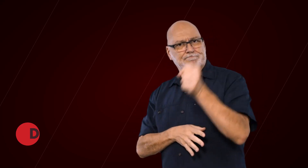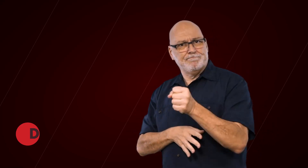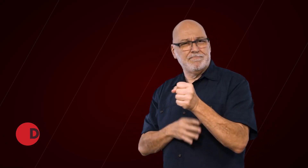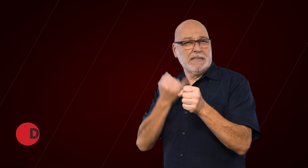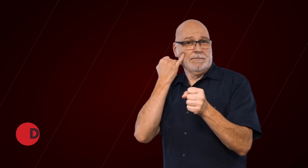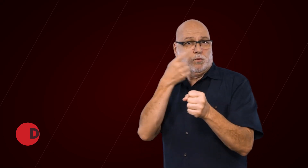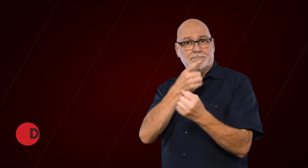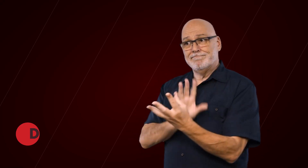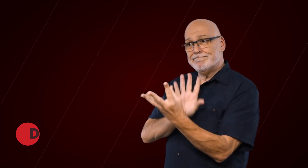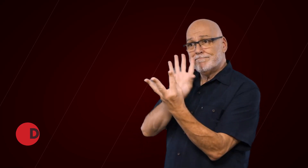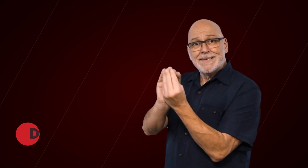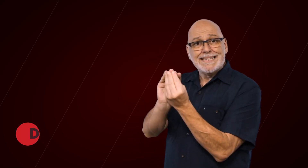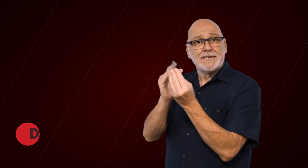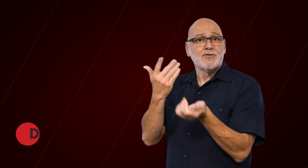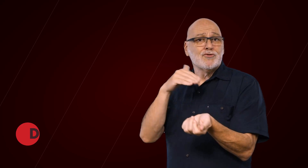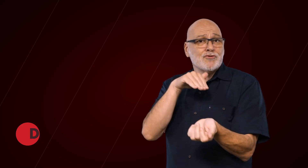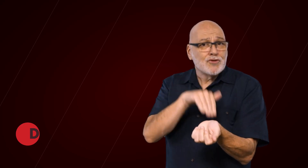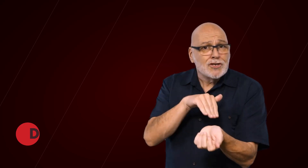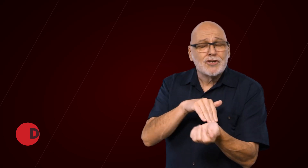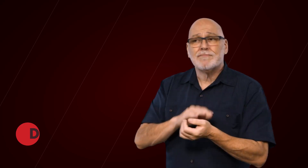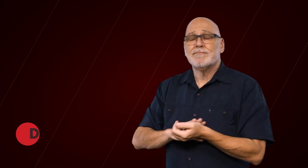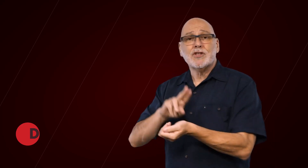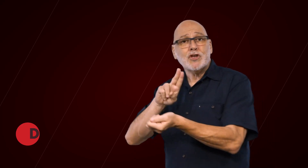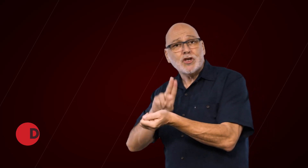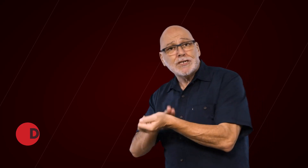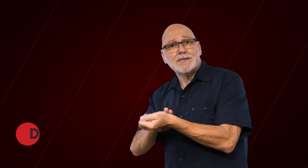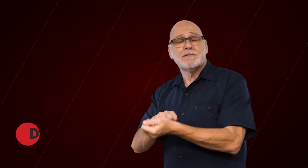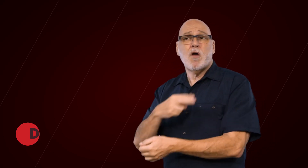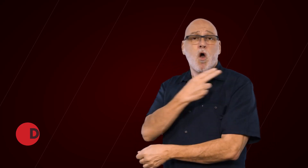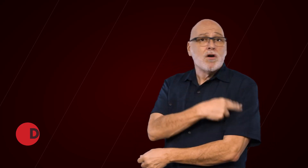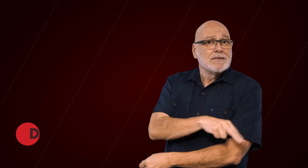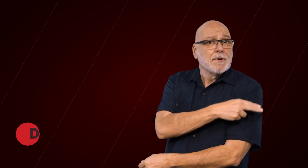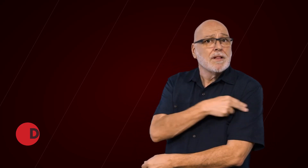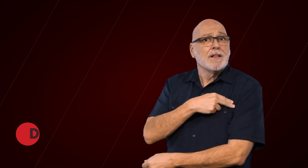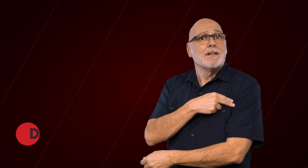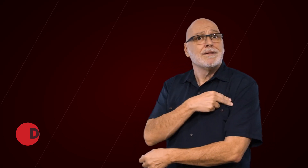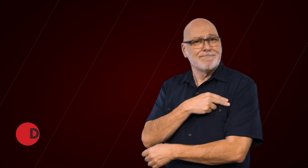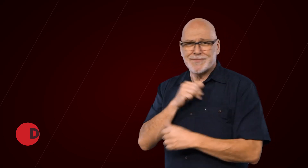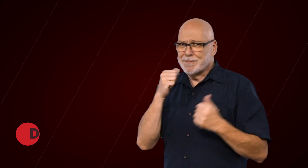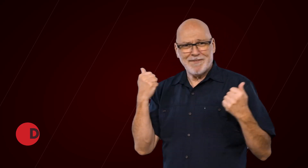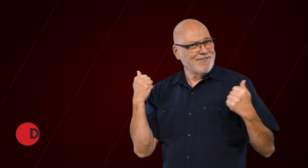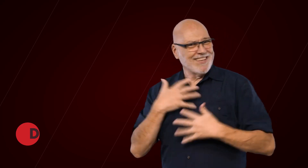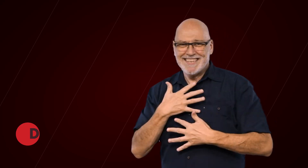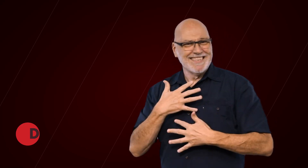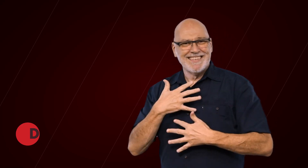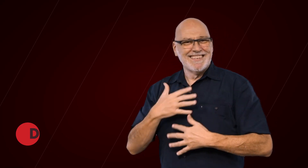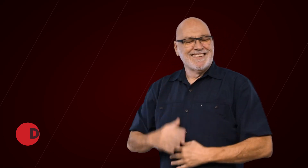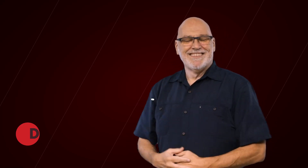meeting with doctors, nurses or hospitals.